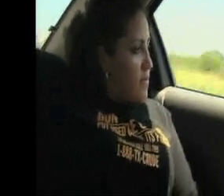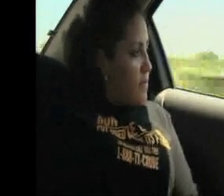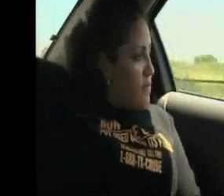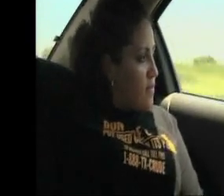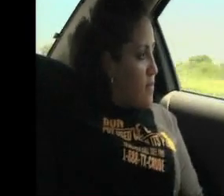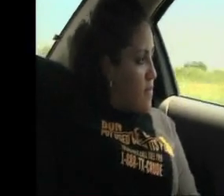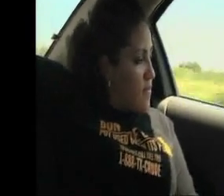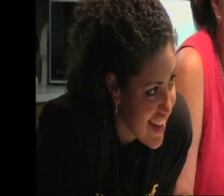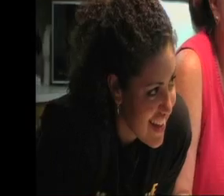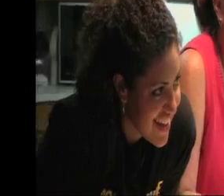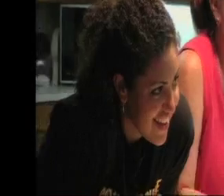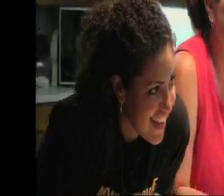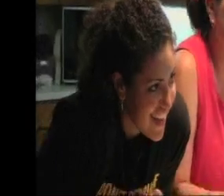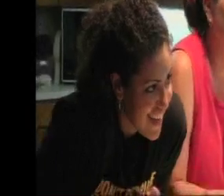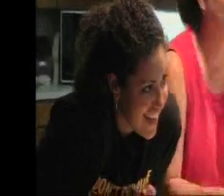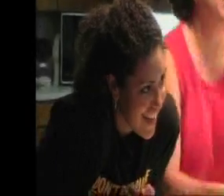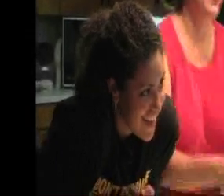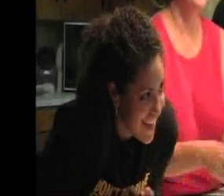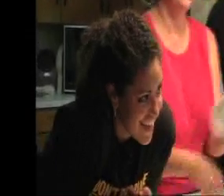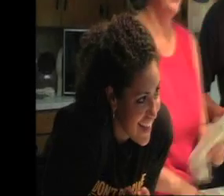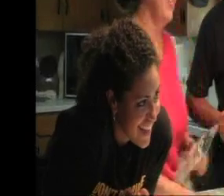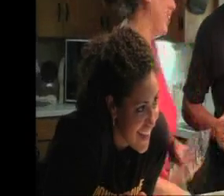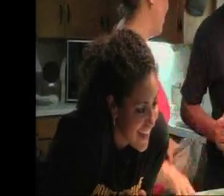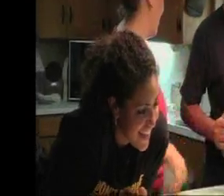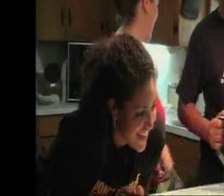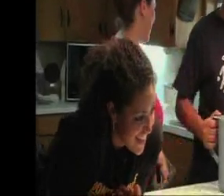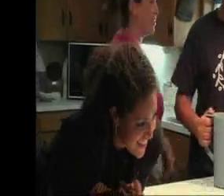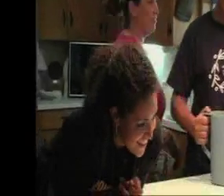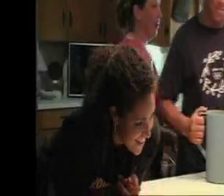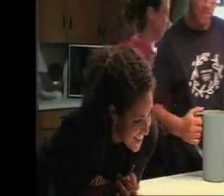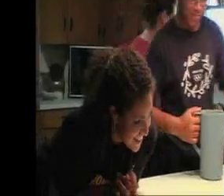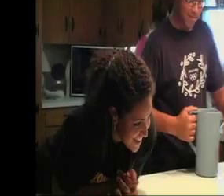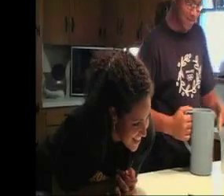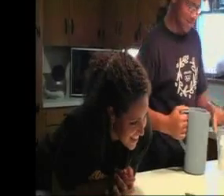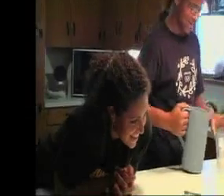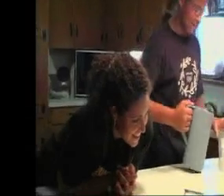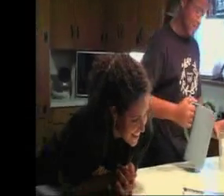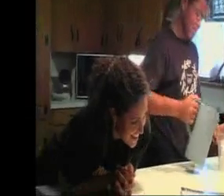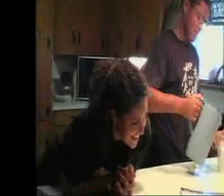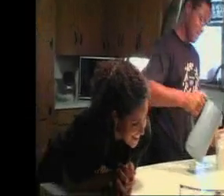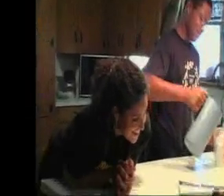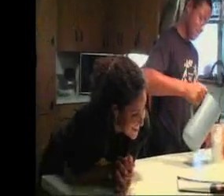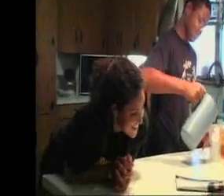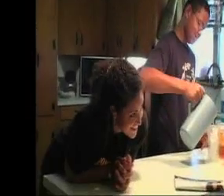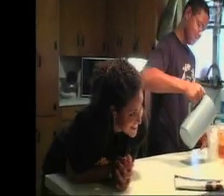I am 18-years-old, from a family of six in rural Victoria County.